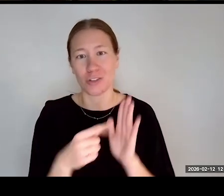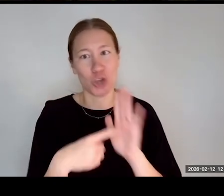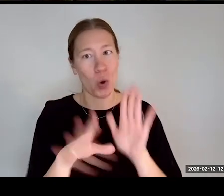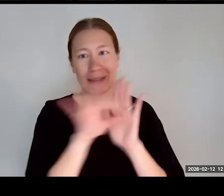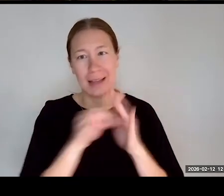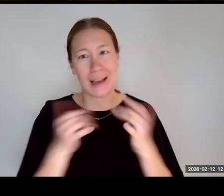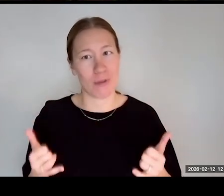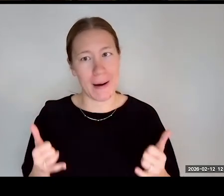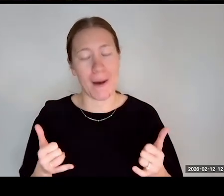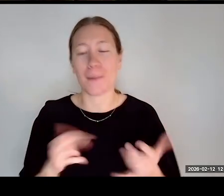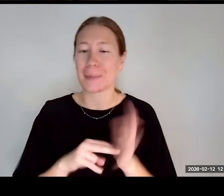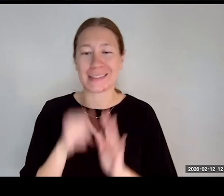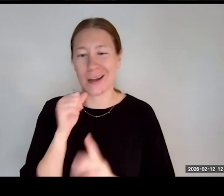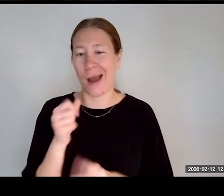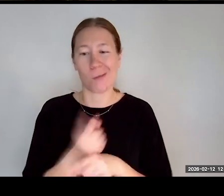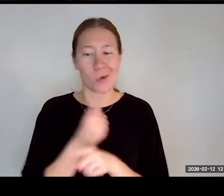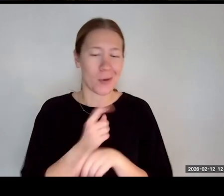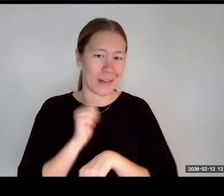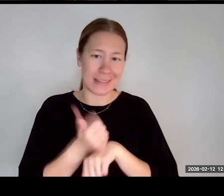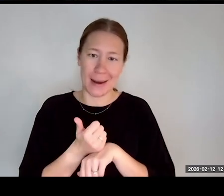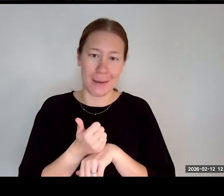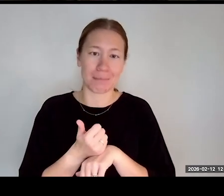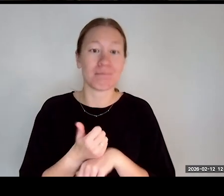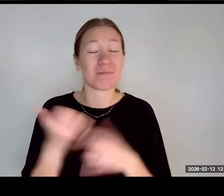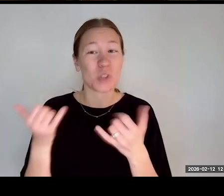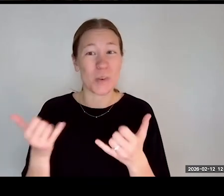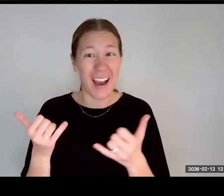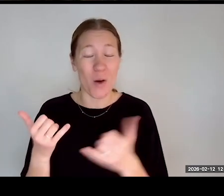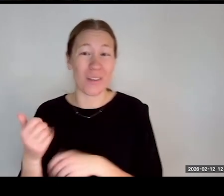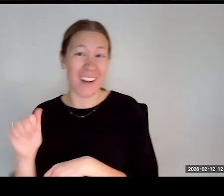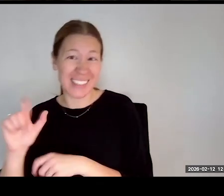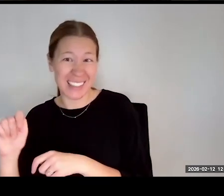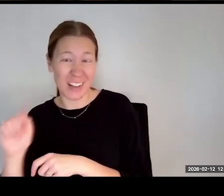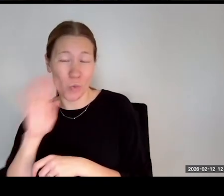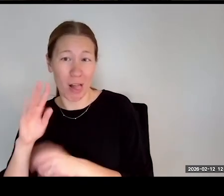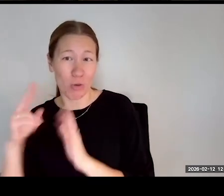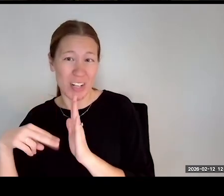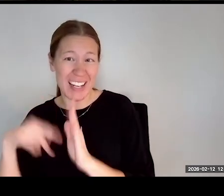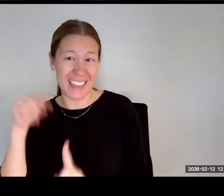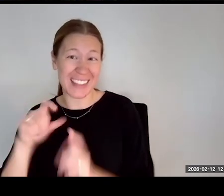it's just going to be read as paragraph text by assistive technology. So what I wanna do is I wanna make sure